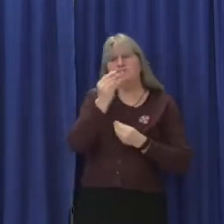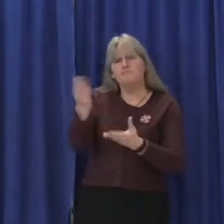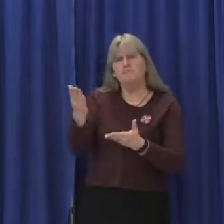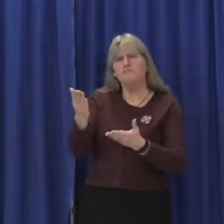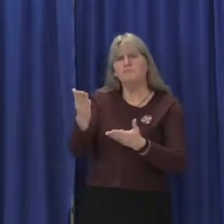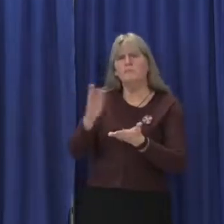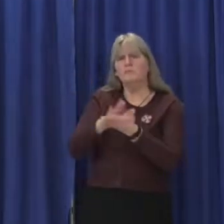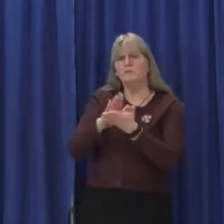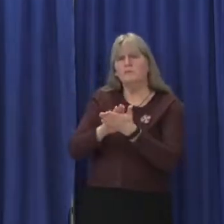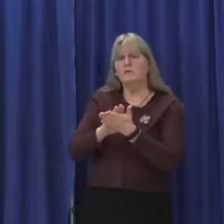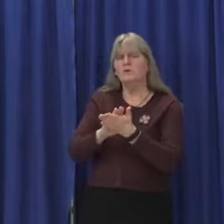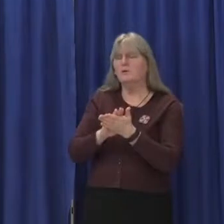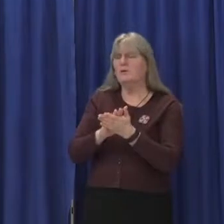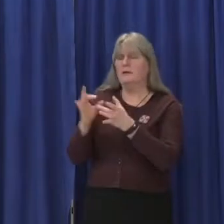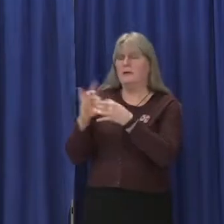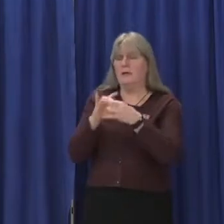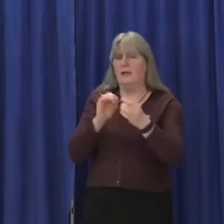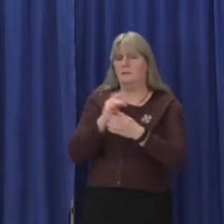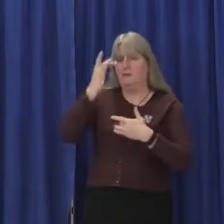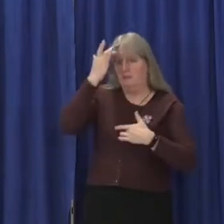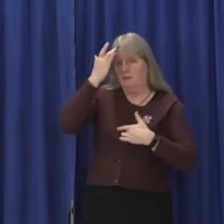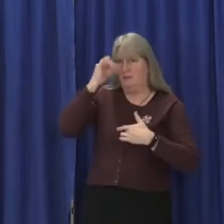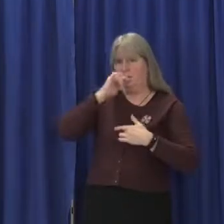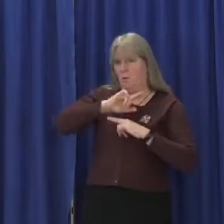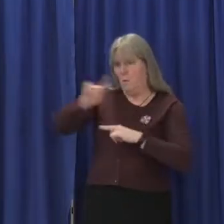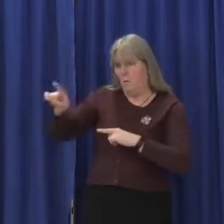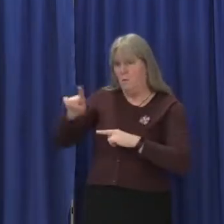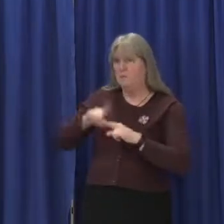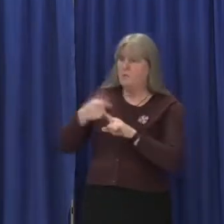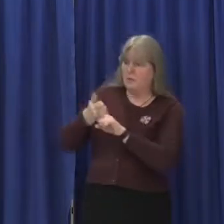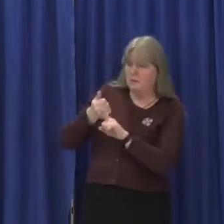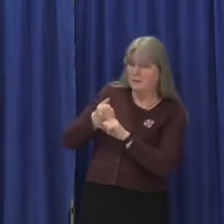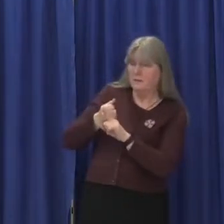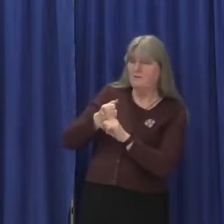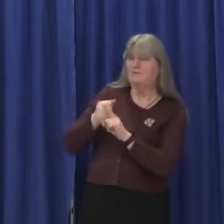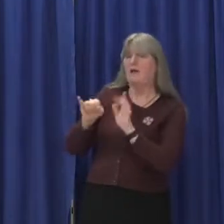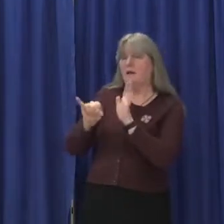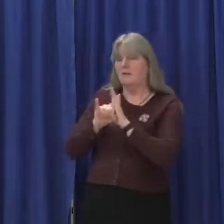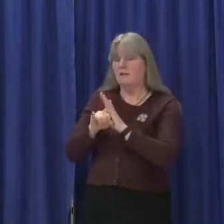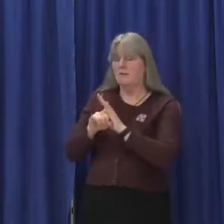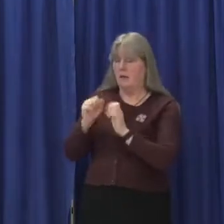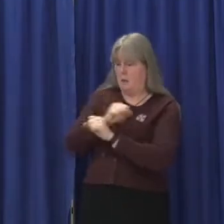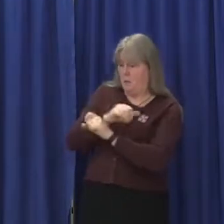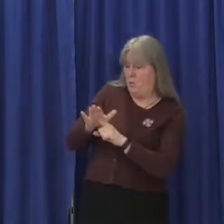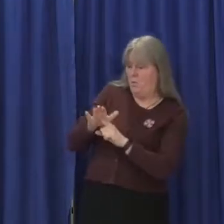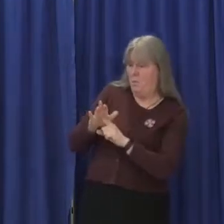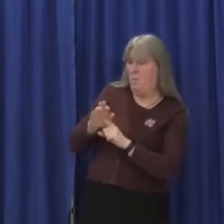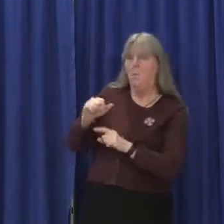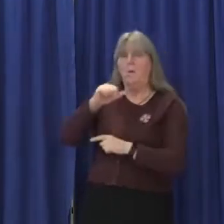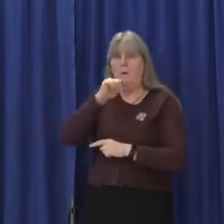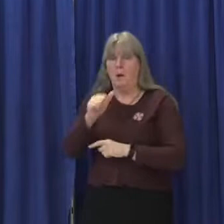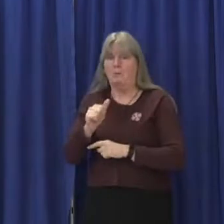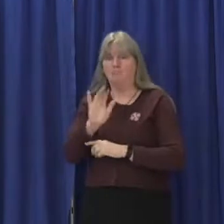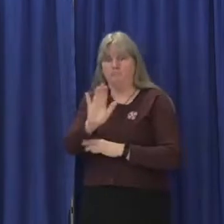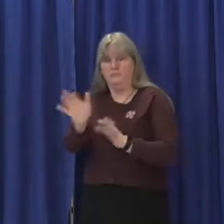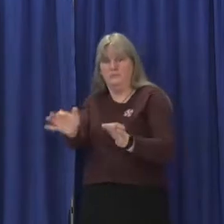illness, and if they choose, can indicate it's due to a positive COVID-19 test.